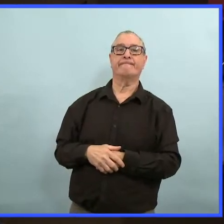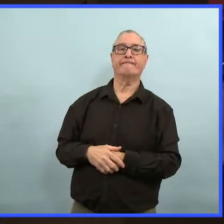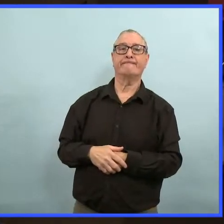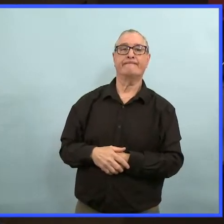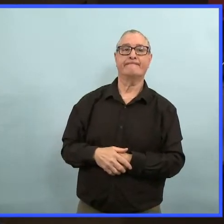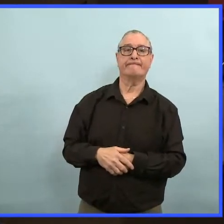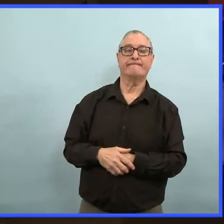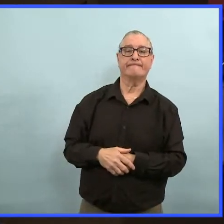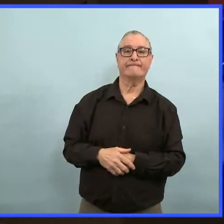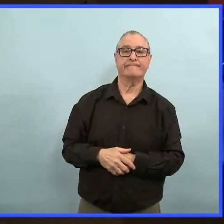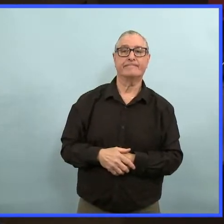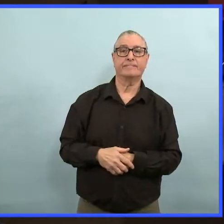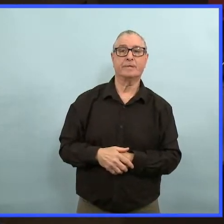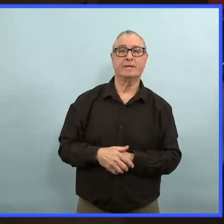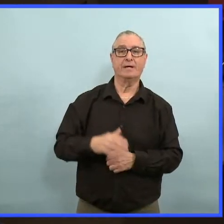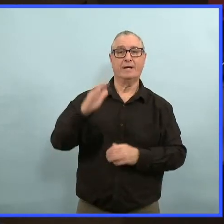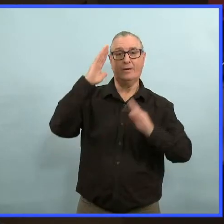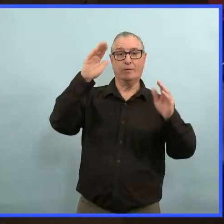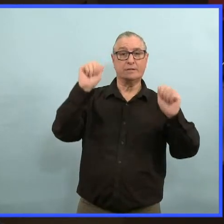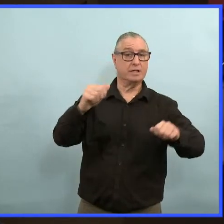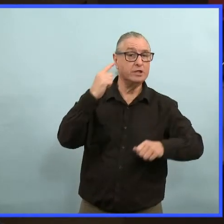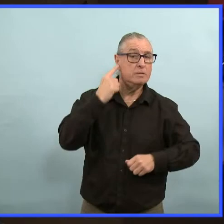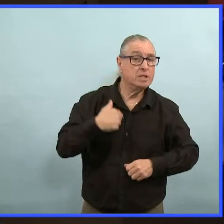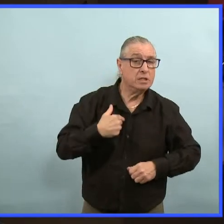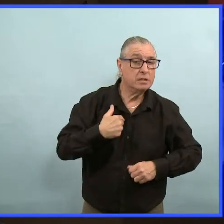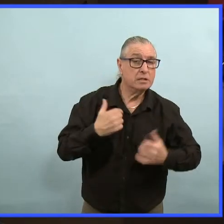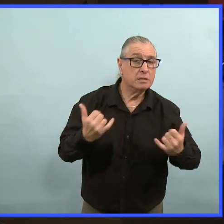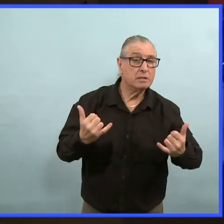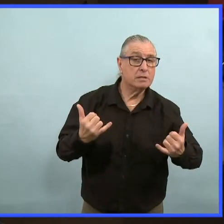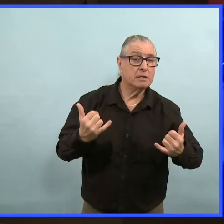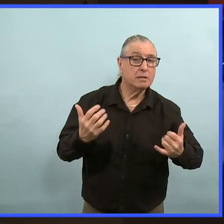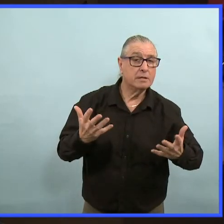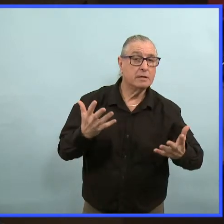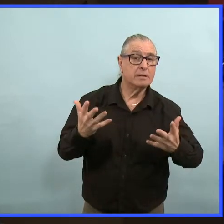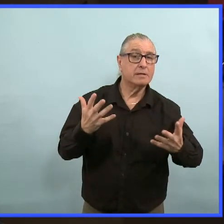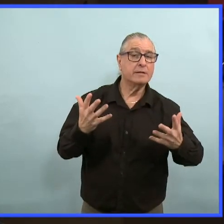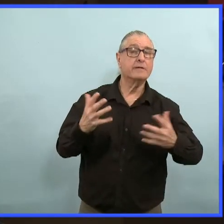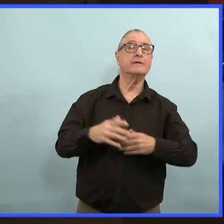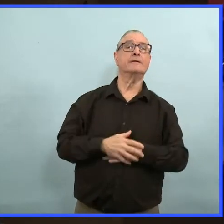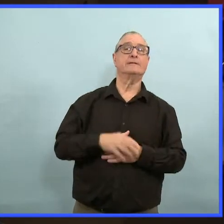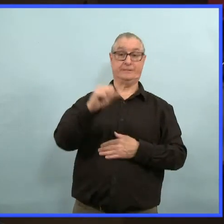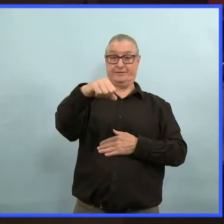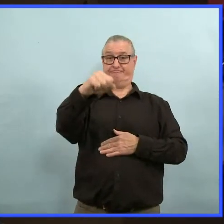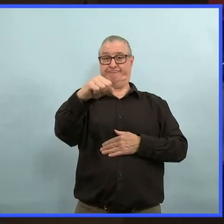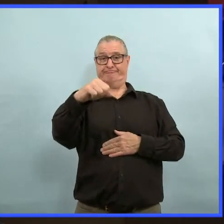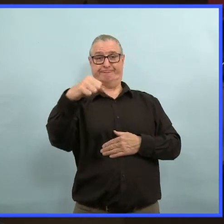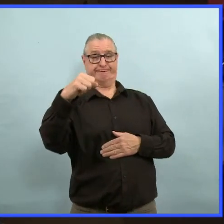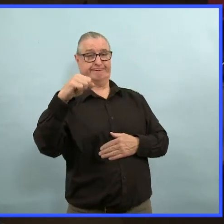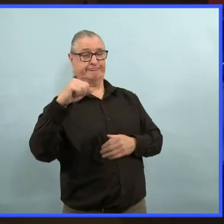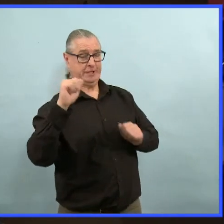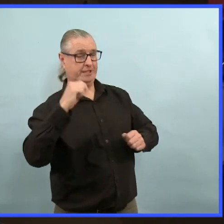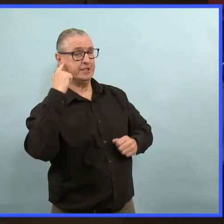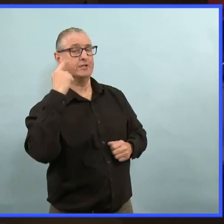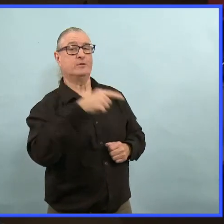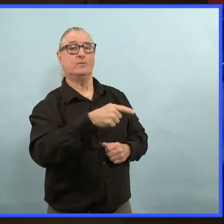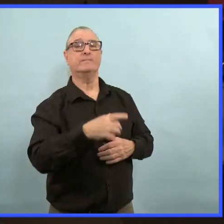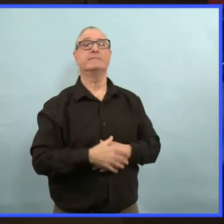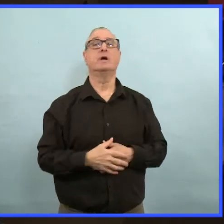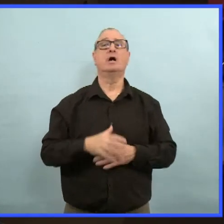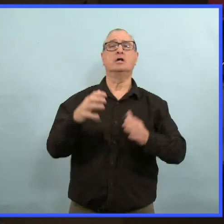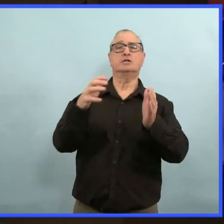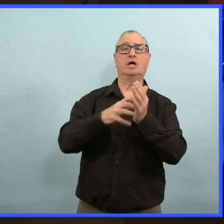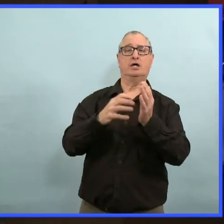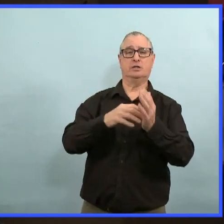hello can you hear me now uh yes we can yeah dr i know you can't speak for the city of winnipeg